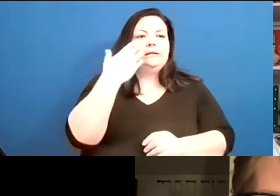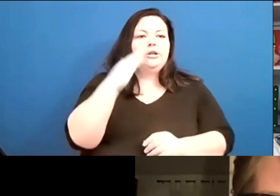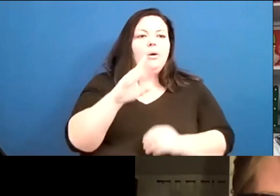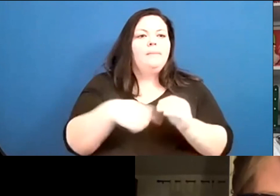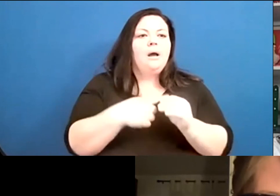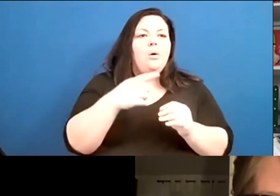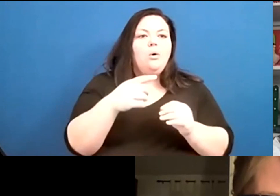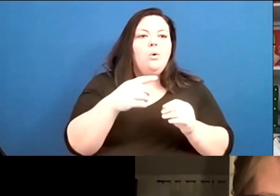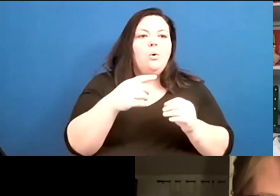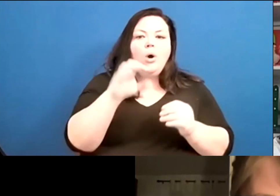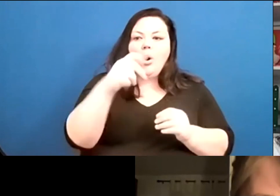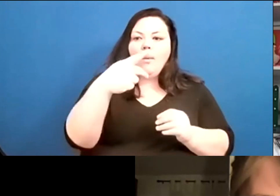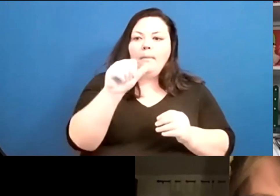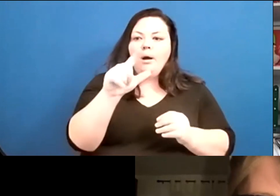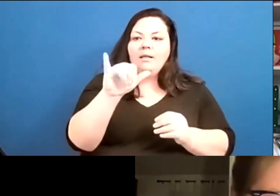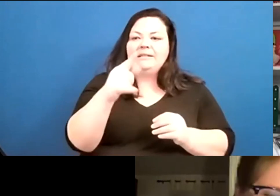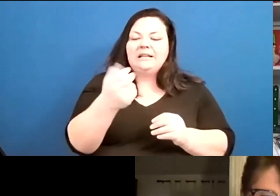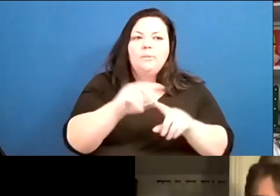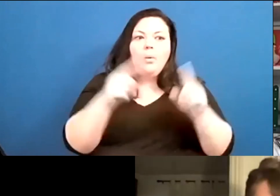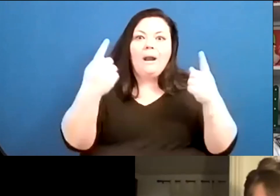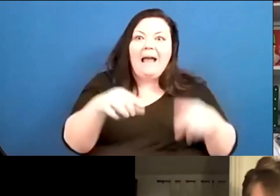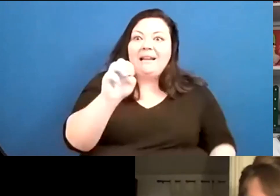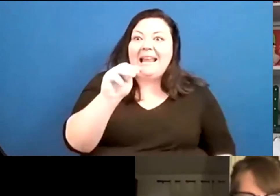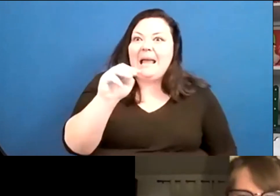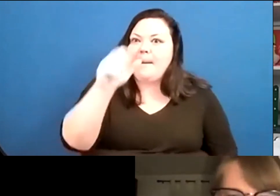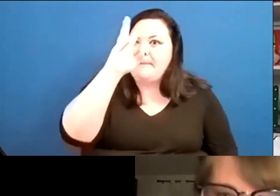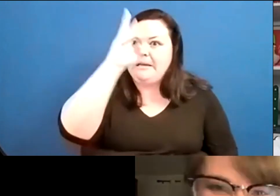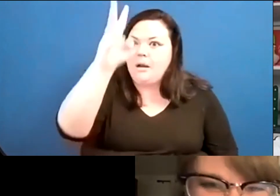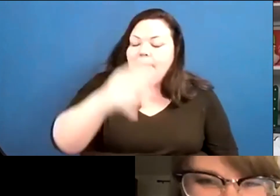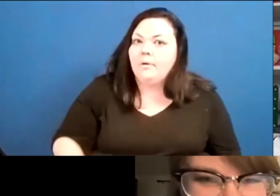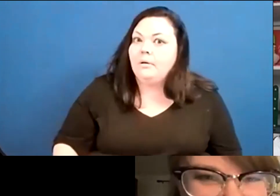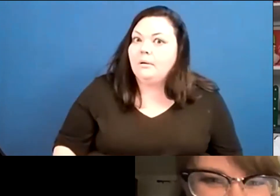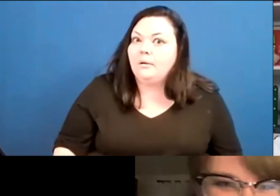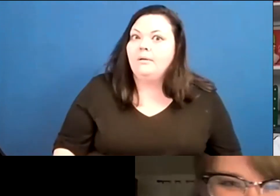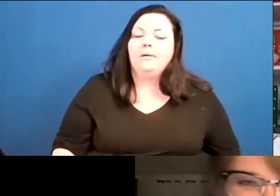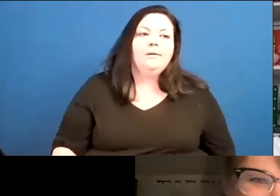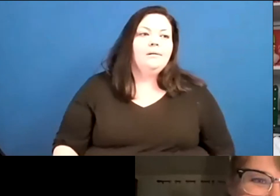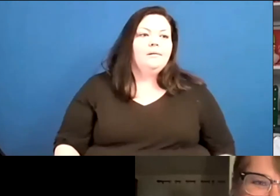made it up? Oh my gosh, the truth is sometimes so